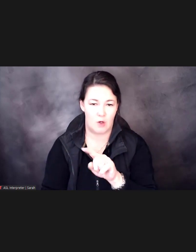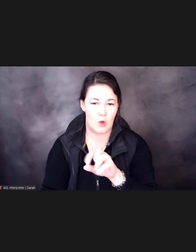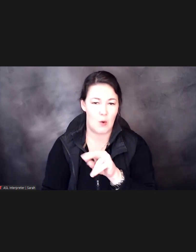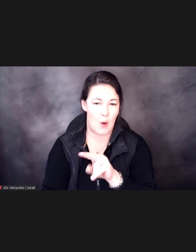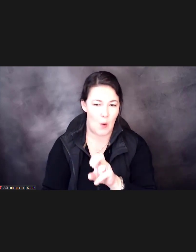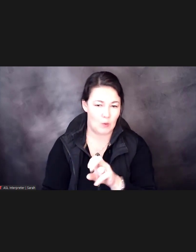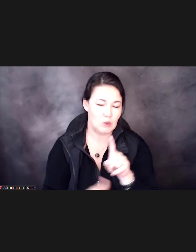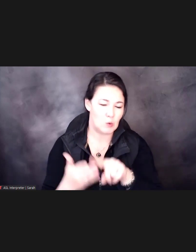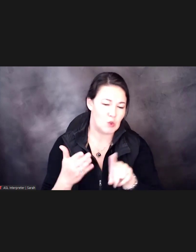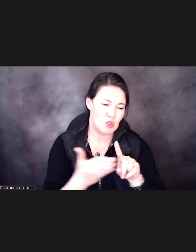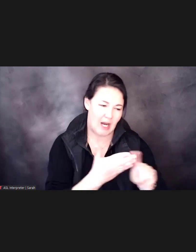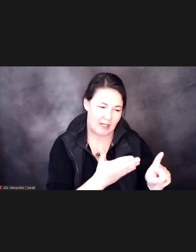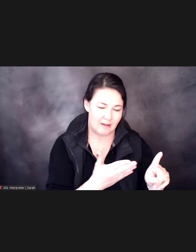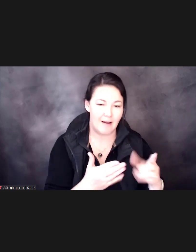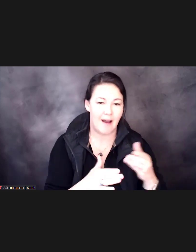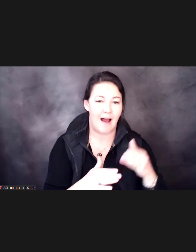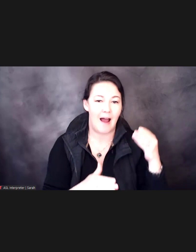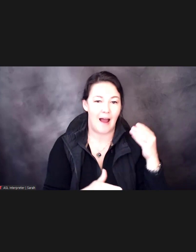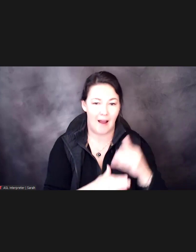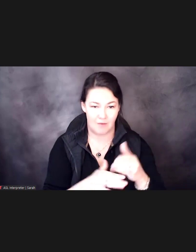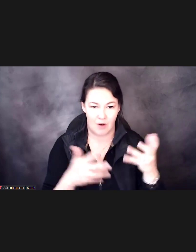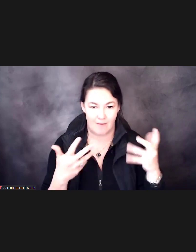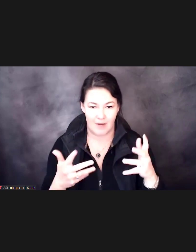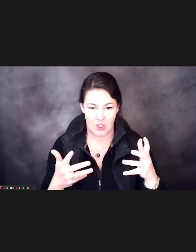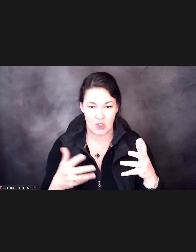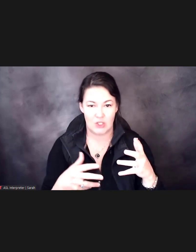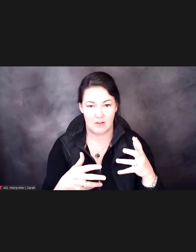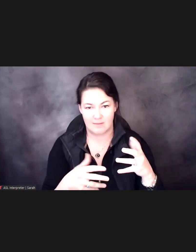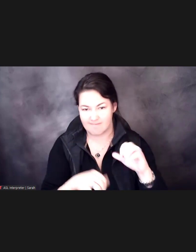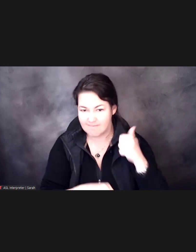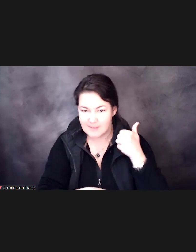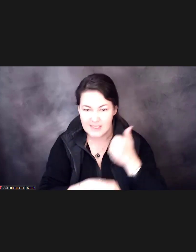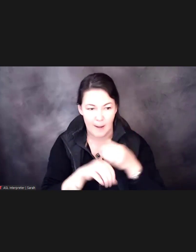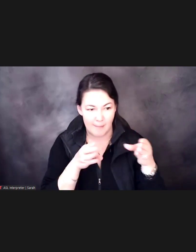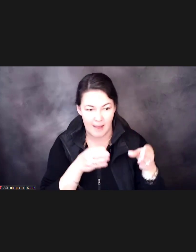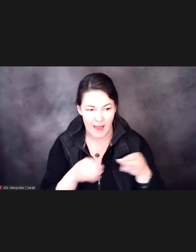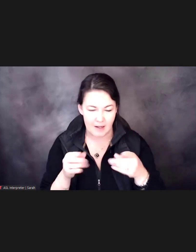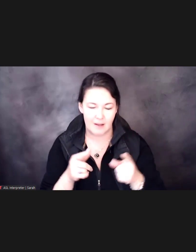So, check out that.